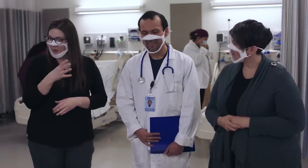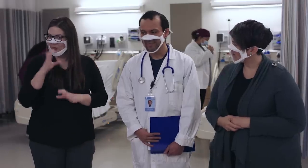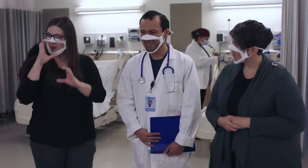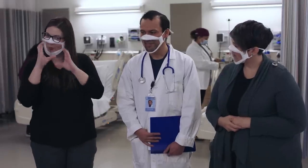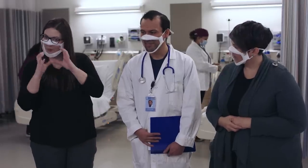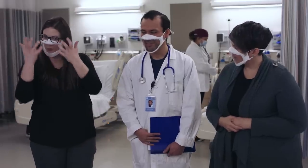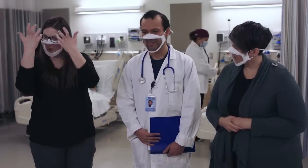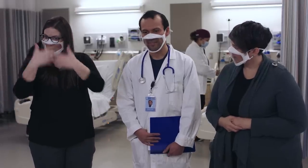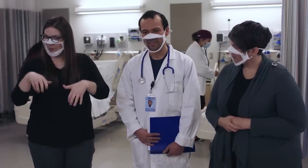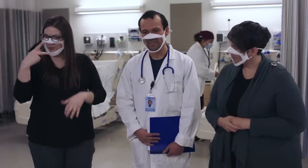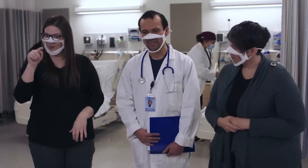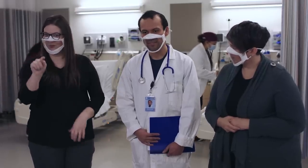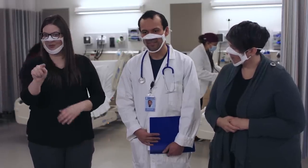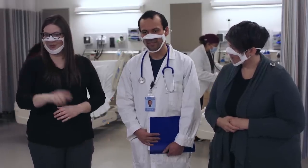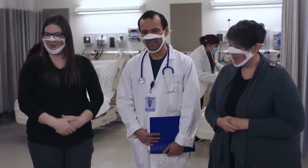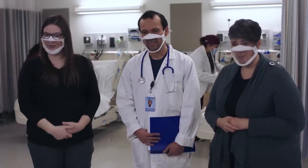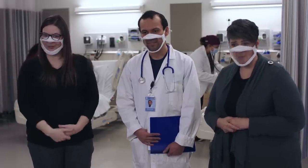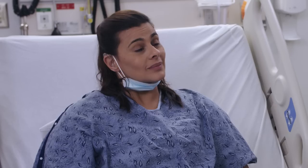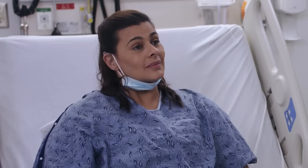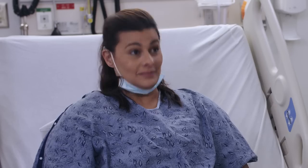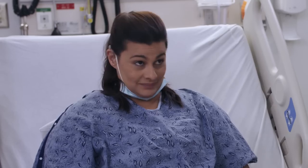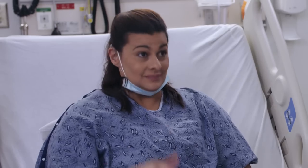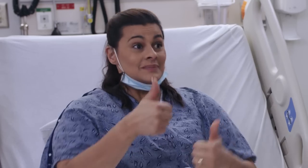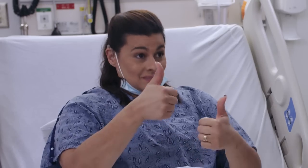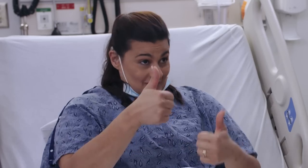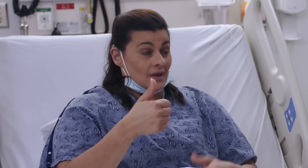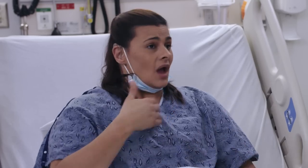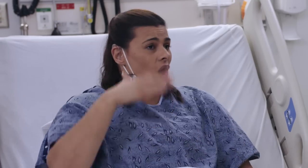For interpreted interactions, keep in mind that there may be lags in response time as